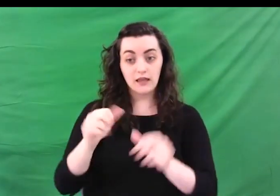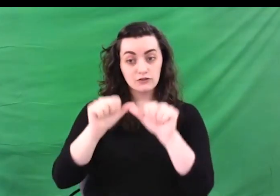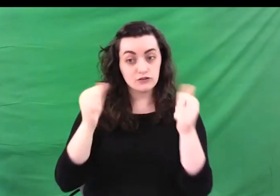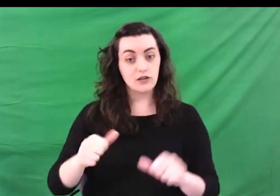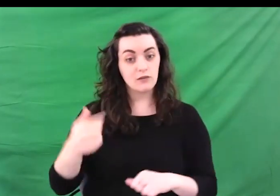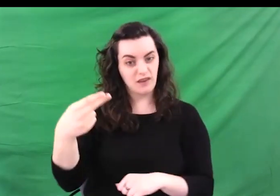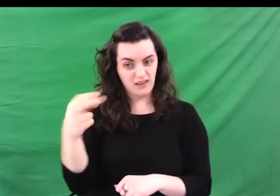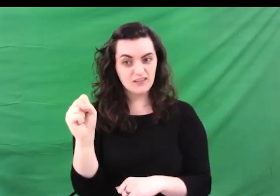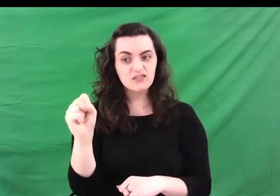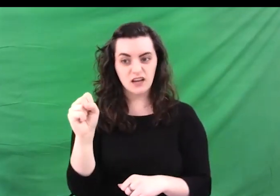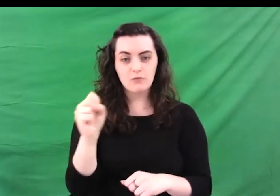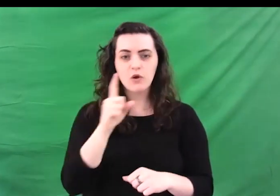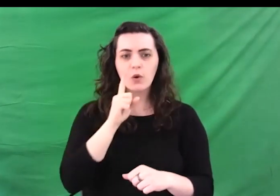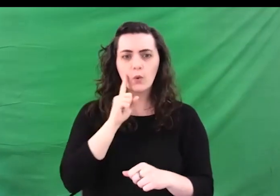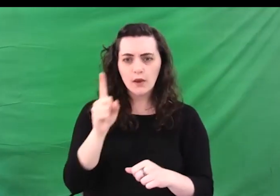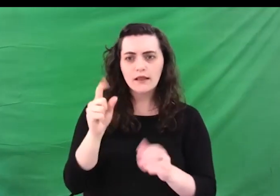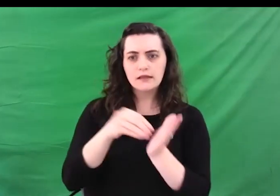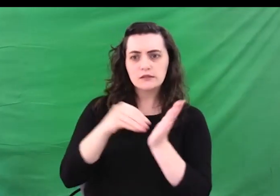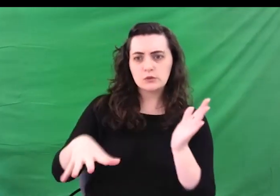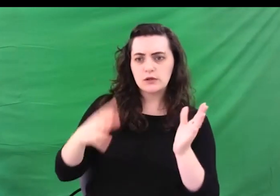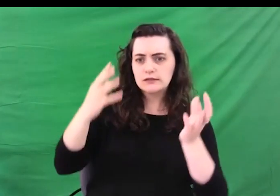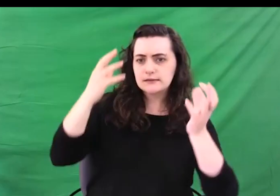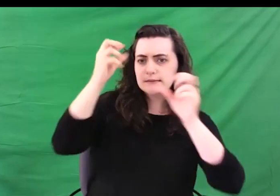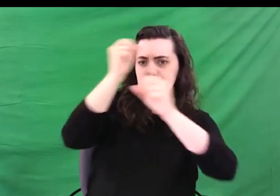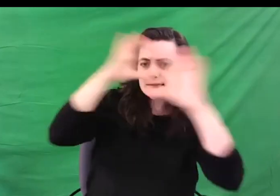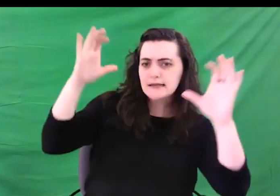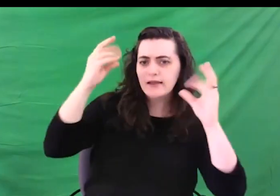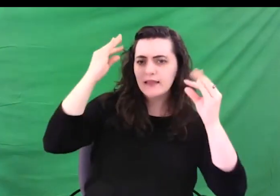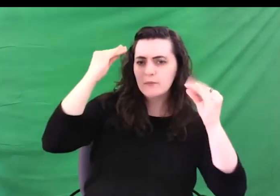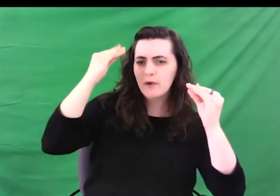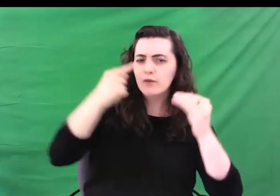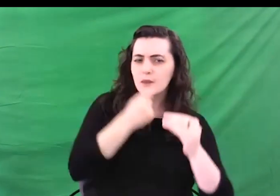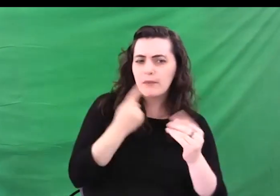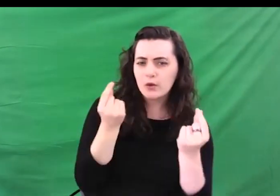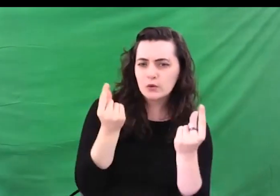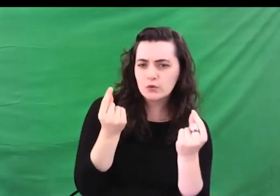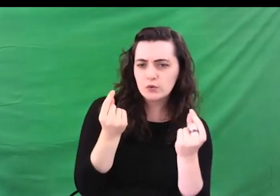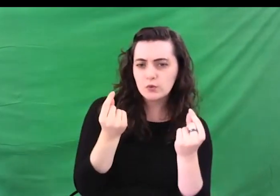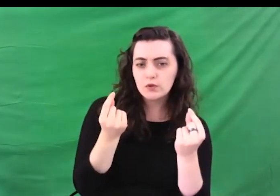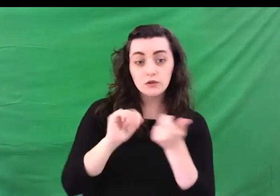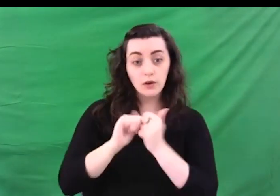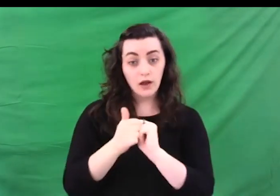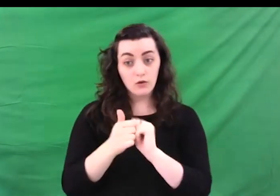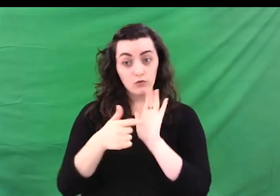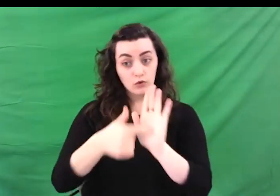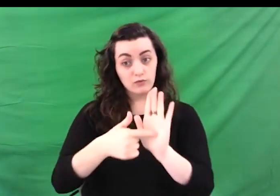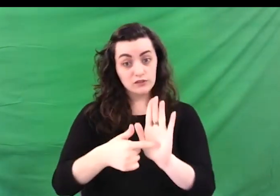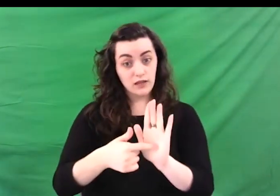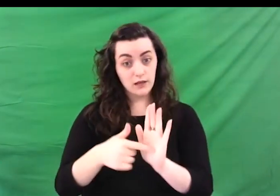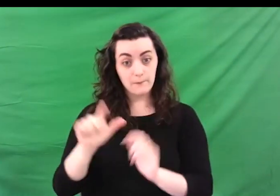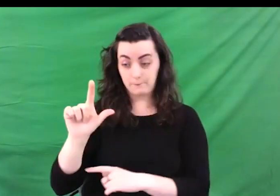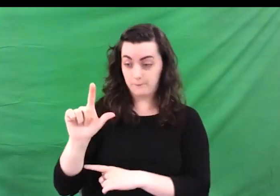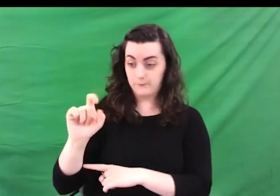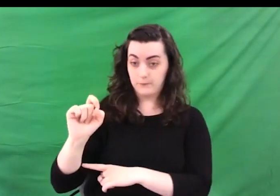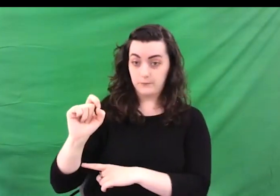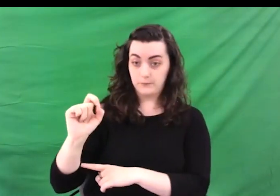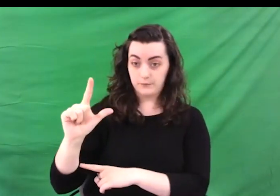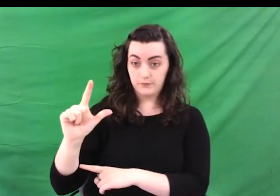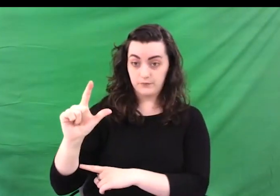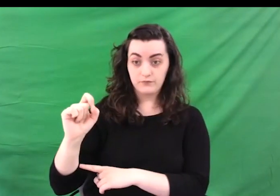So to make that hand shape, we take our index finger on our thumb and we just flick that index finger up,